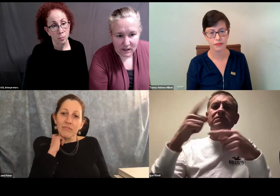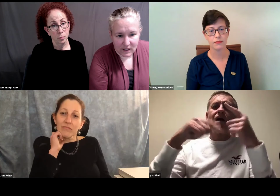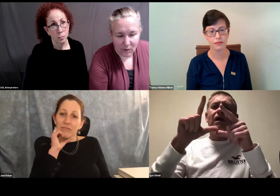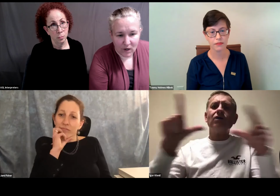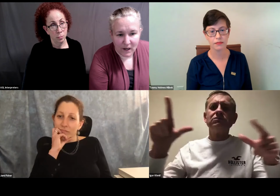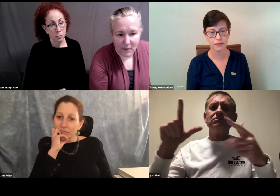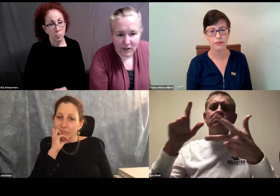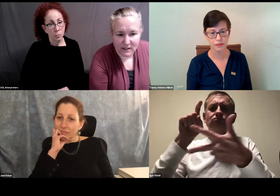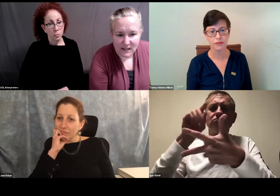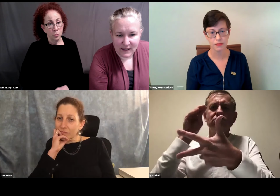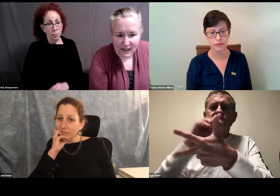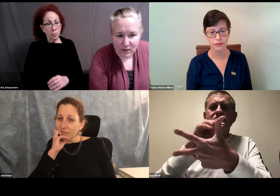And what about American sign language.